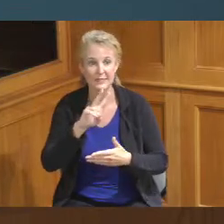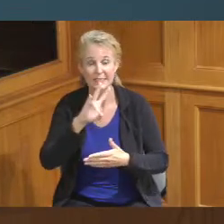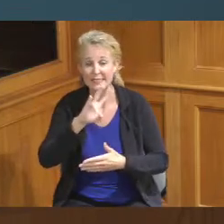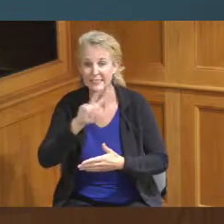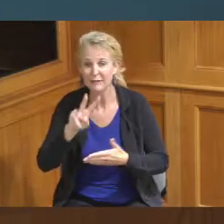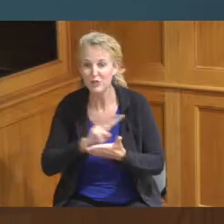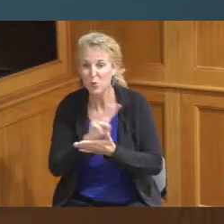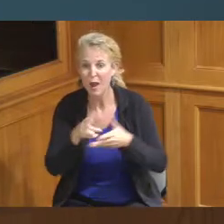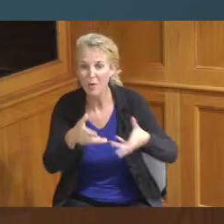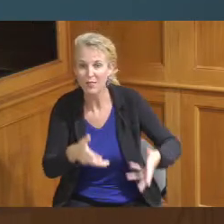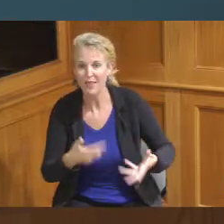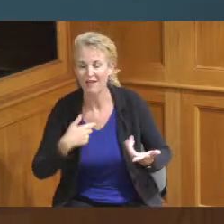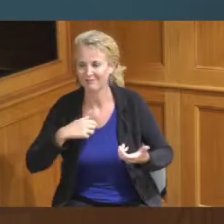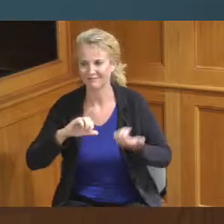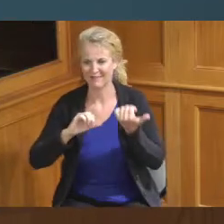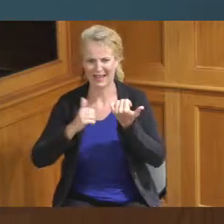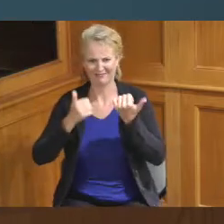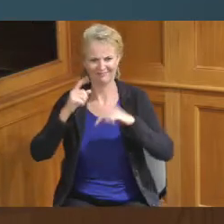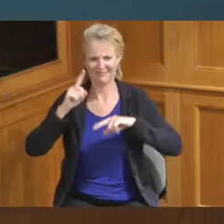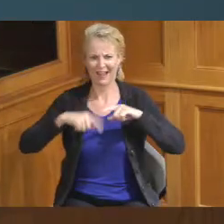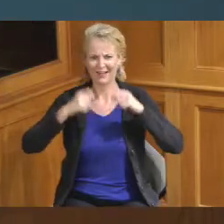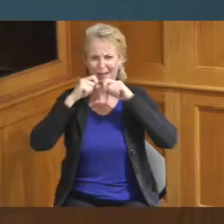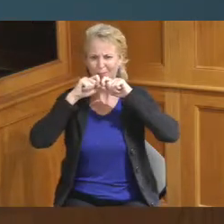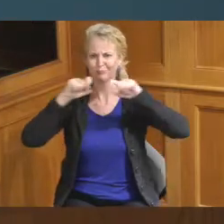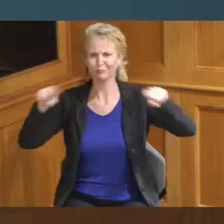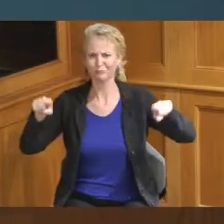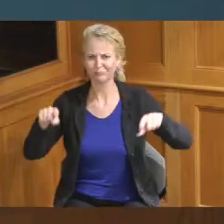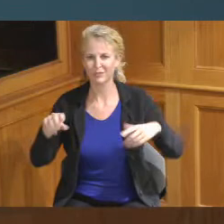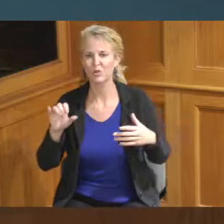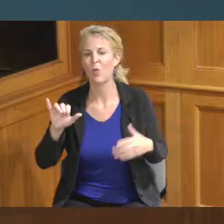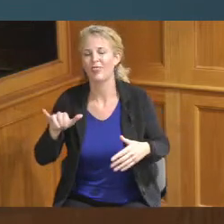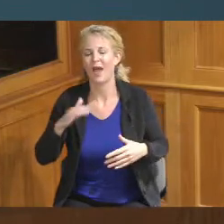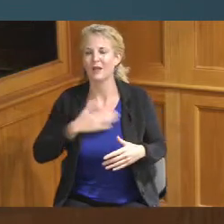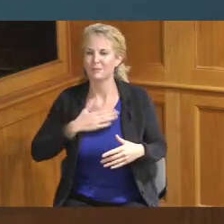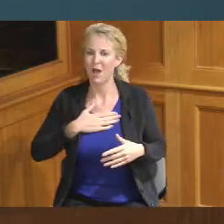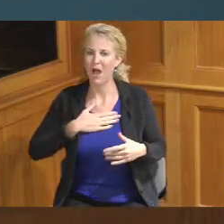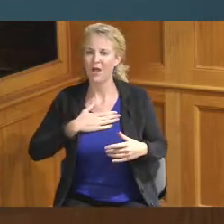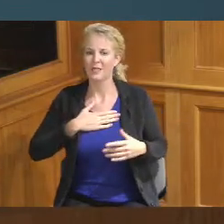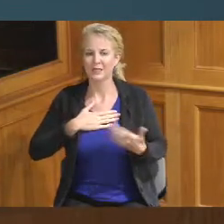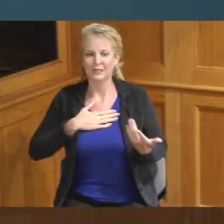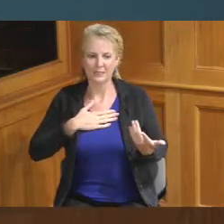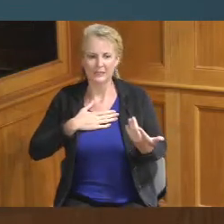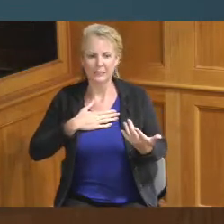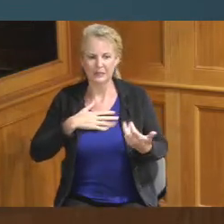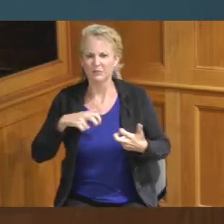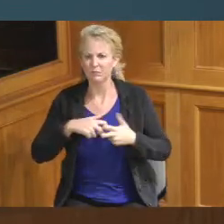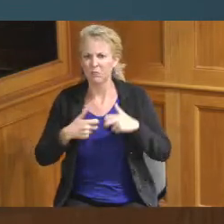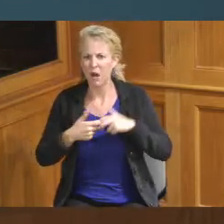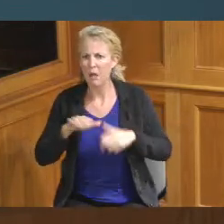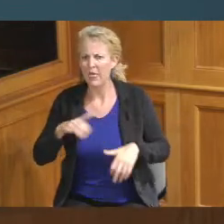get the word out you know so that's kind of what I was what I was thinking I don't want nobody in